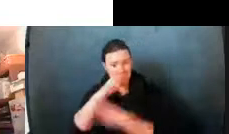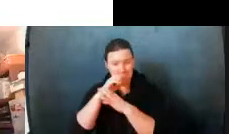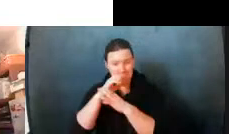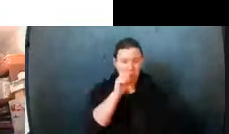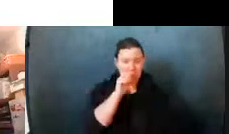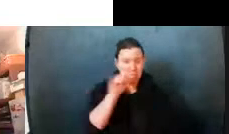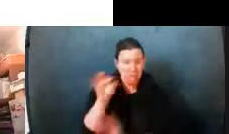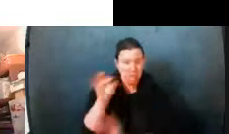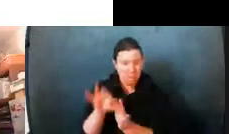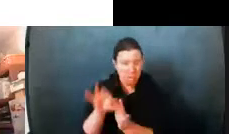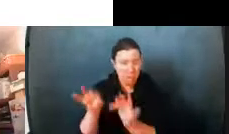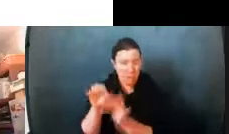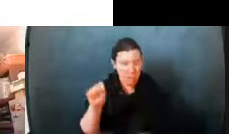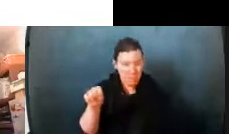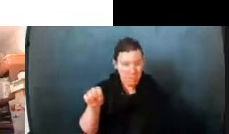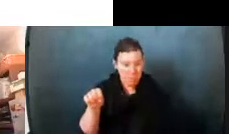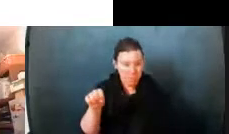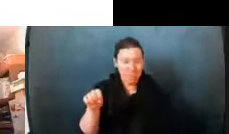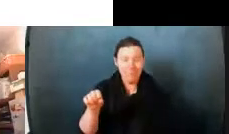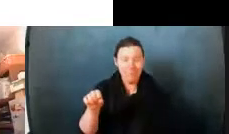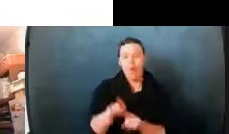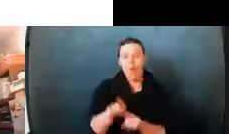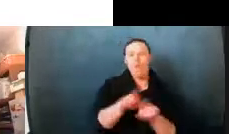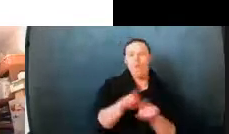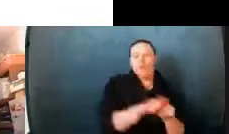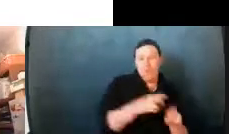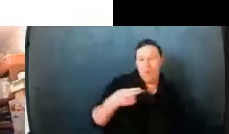but I think HIPAA also provides an easy barrier